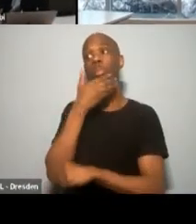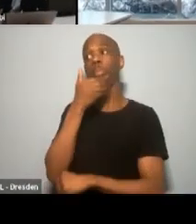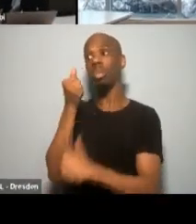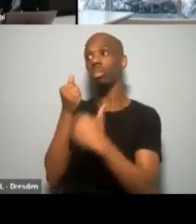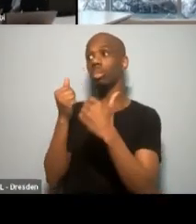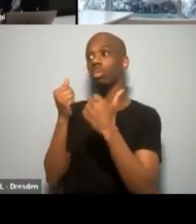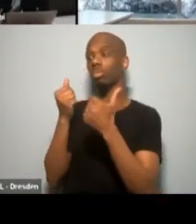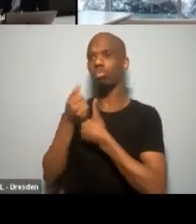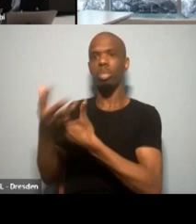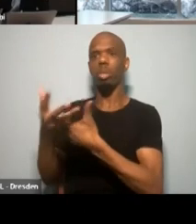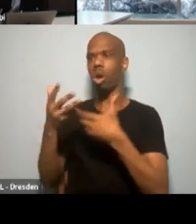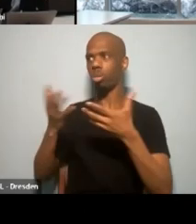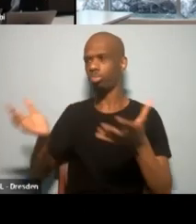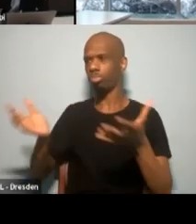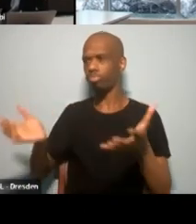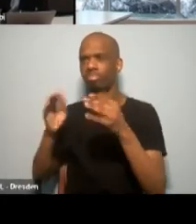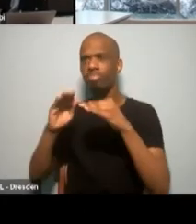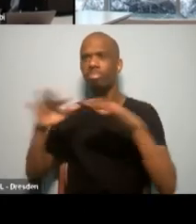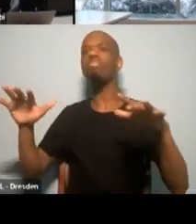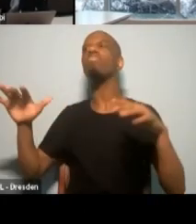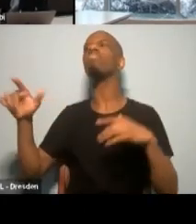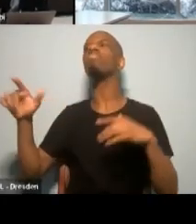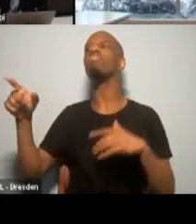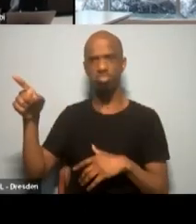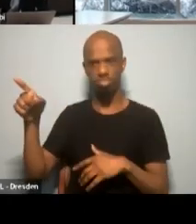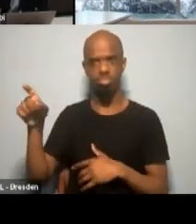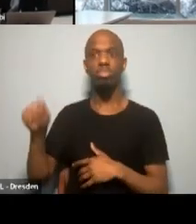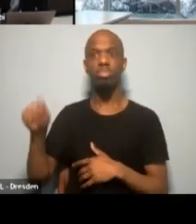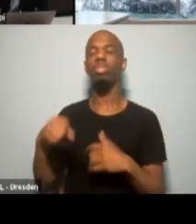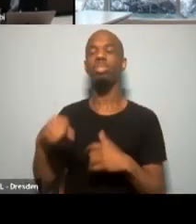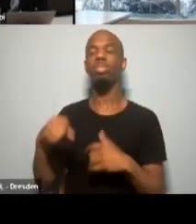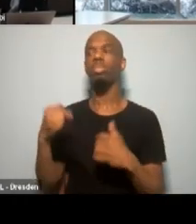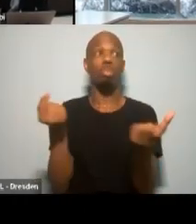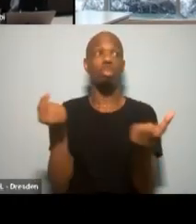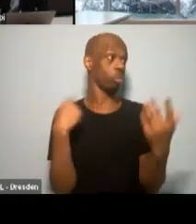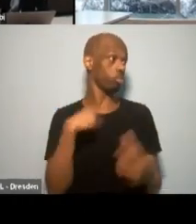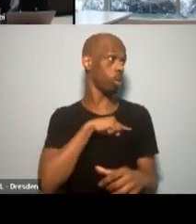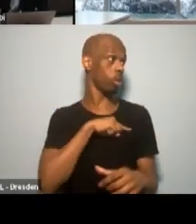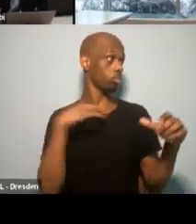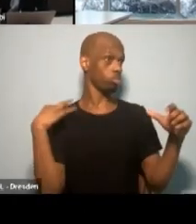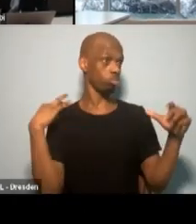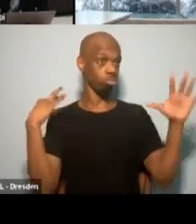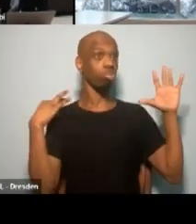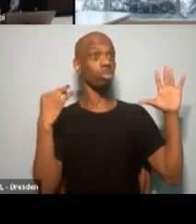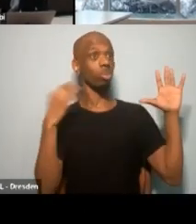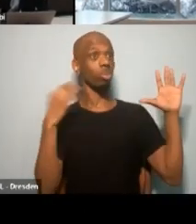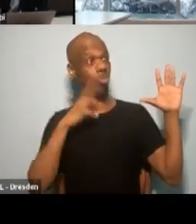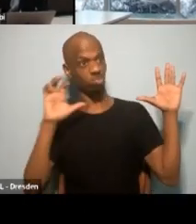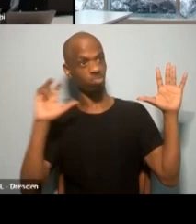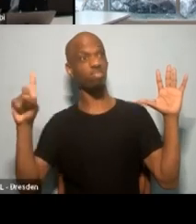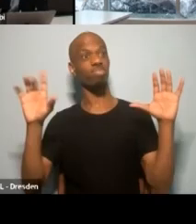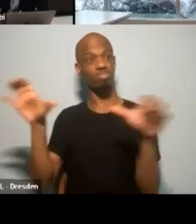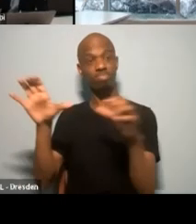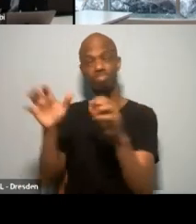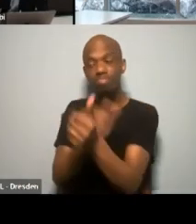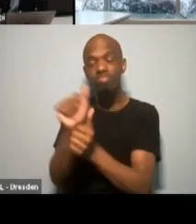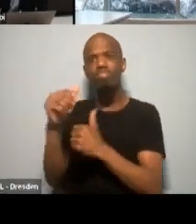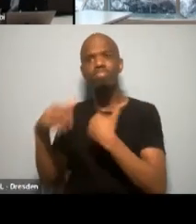the typical ambassadors would do. And I'm happy about the work that is being done at the National Theatre that Professor Ododo